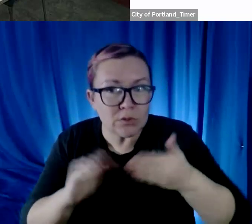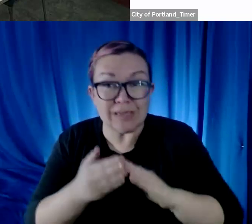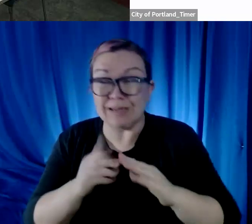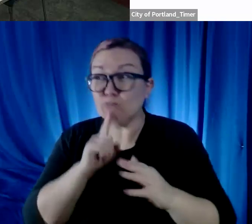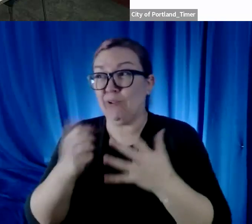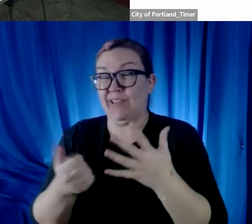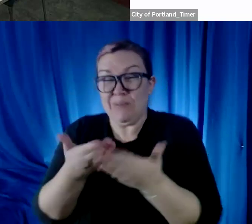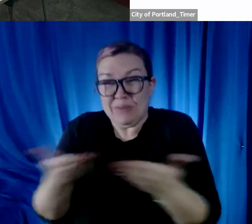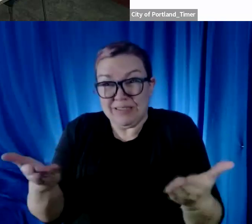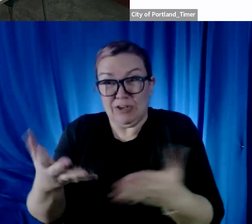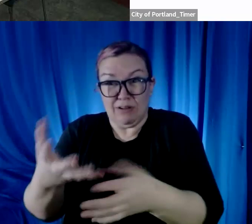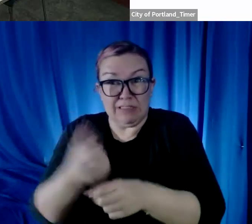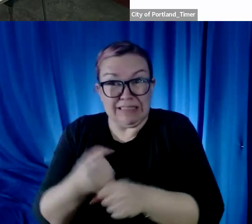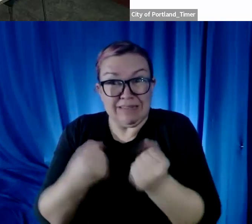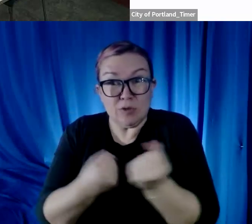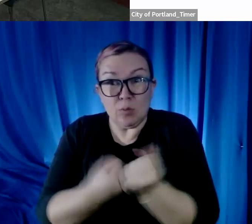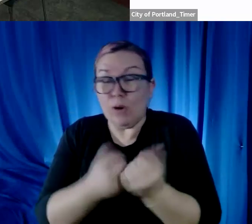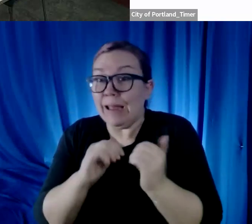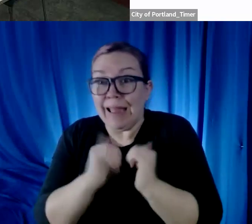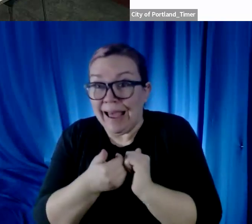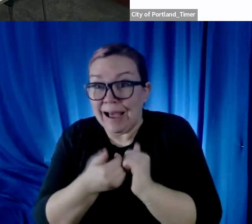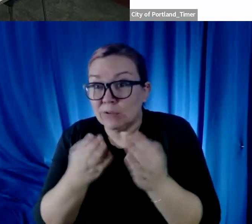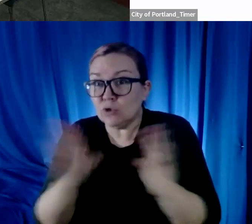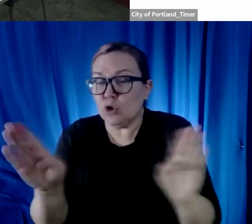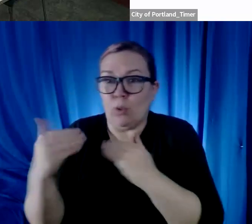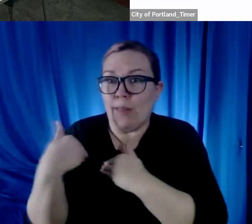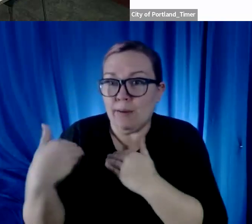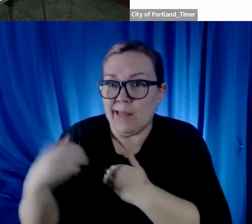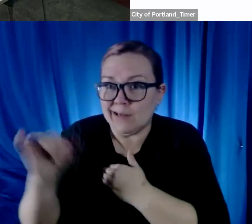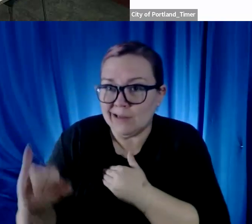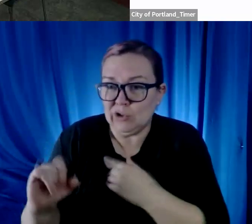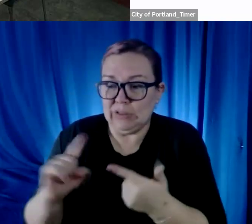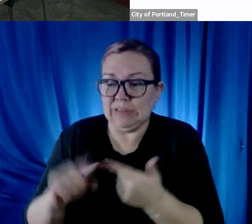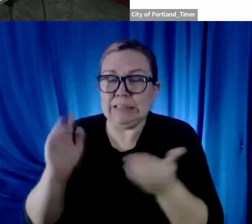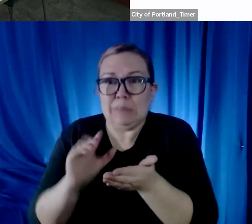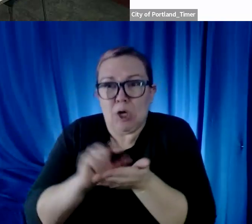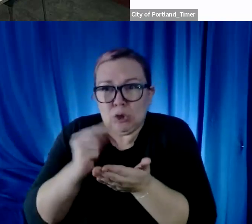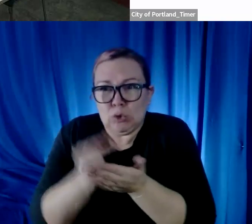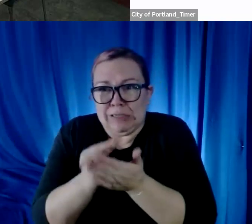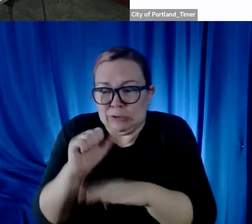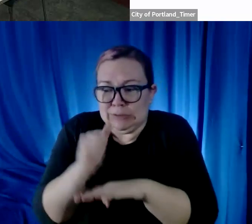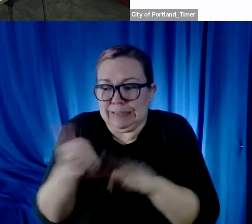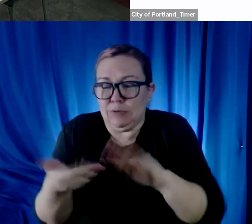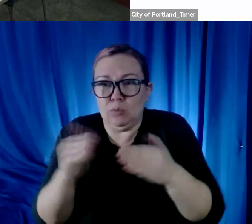The primary material support they receive happens via general liability insurance and small grants to carry out their community building initiatives.